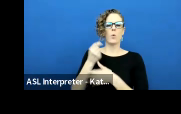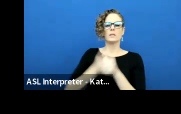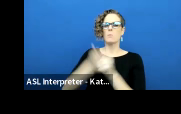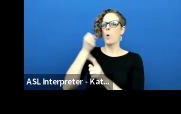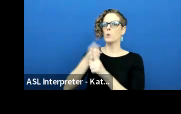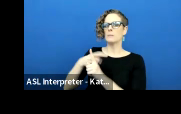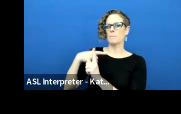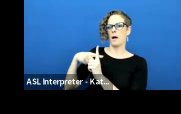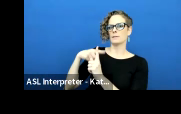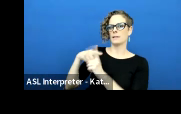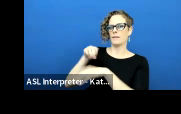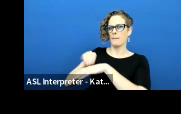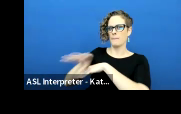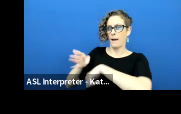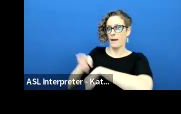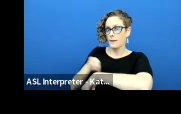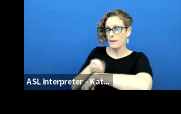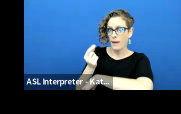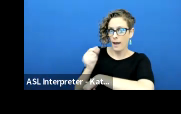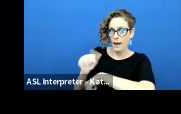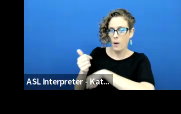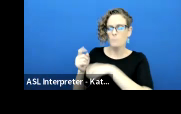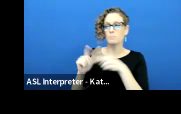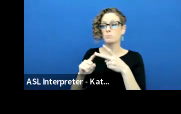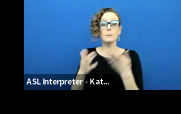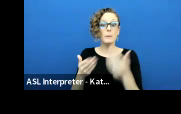what's the lowest hanging fruit so there might be three or four things we can do immediately to make